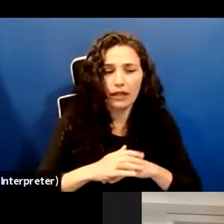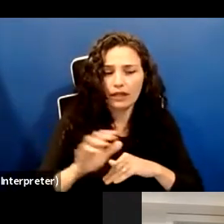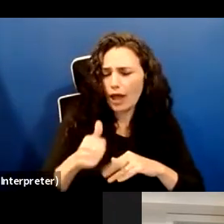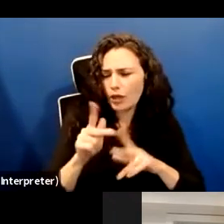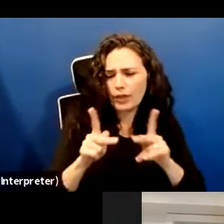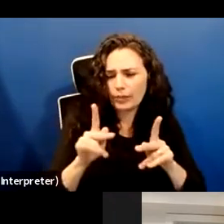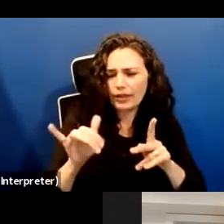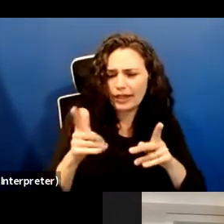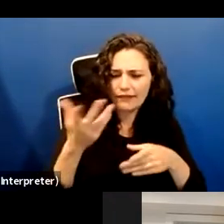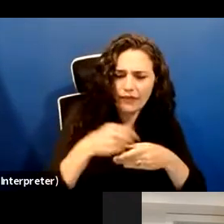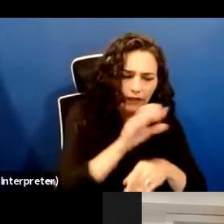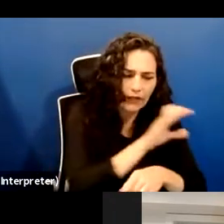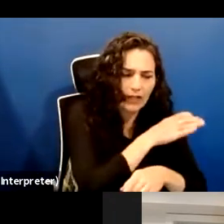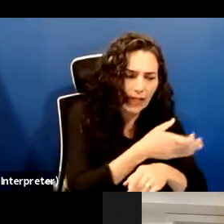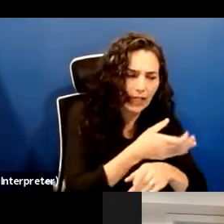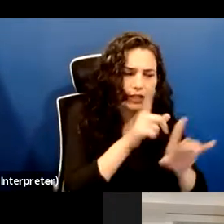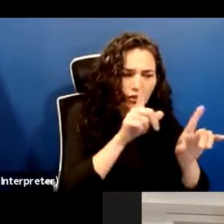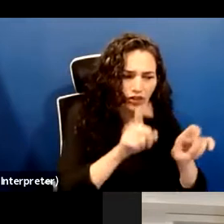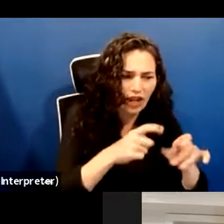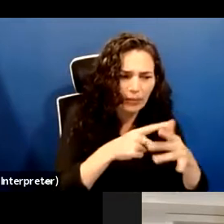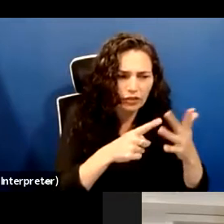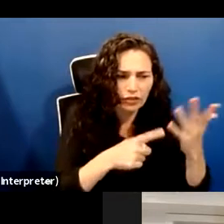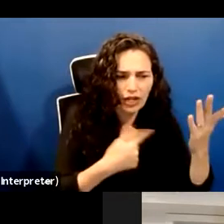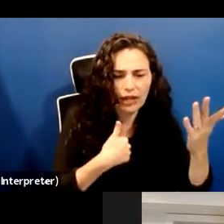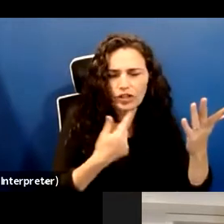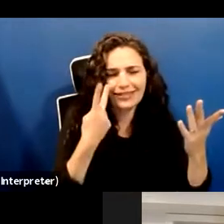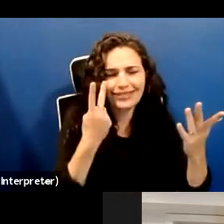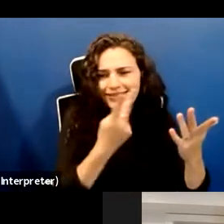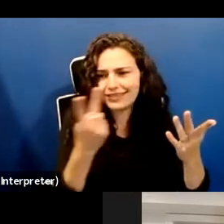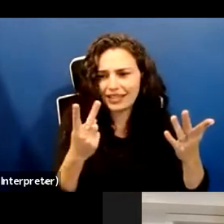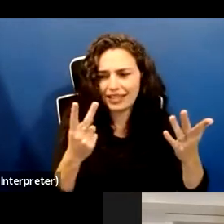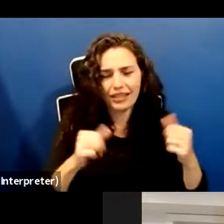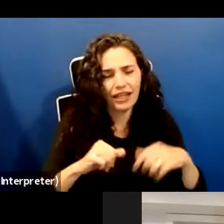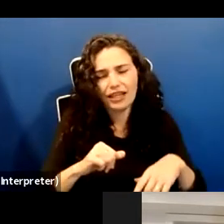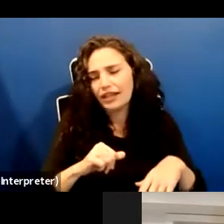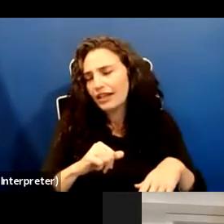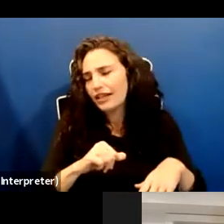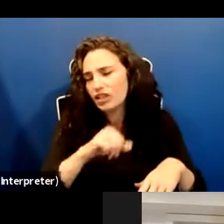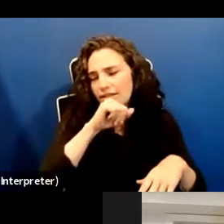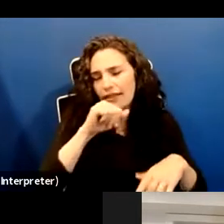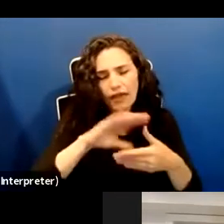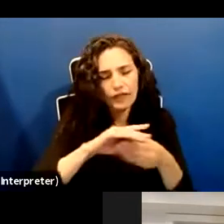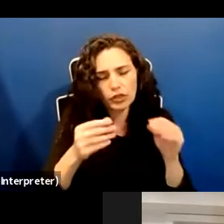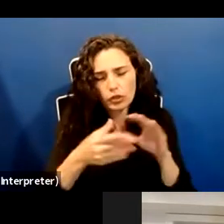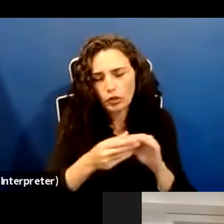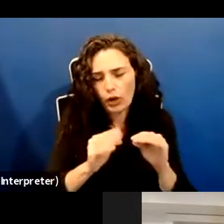Just, I can watch it, cause I just love just the stories and these patients. So it was just beautiful.